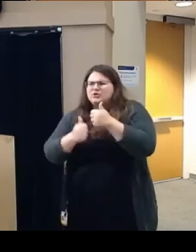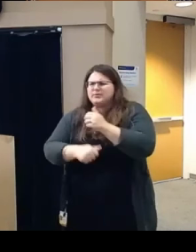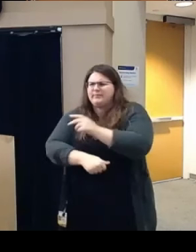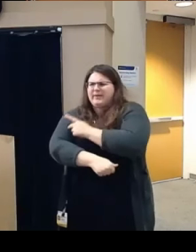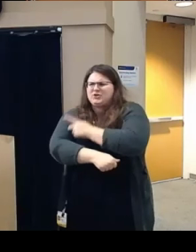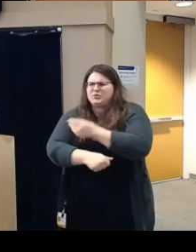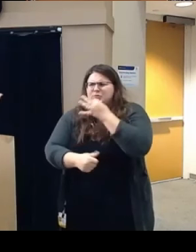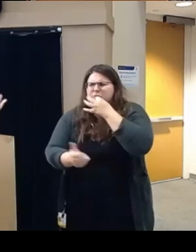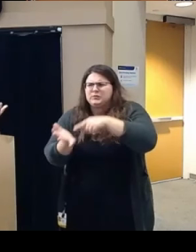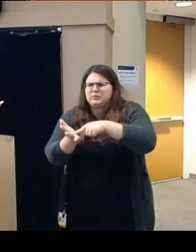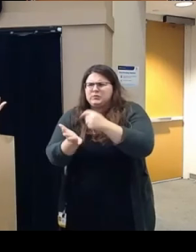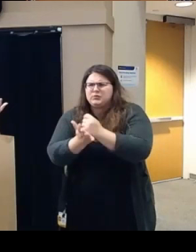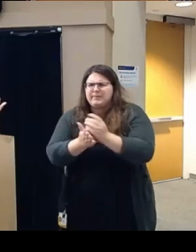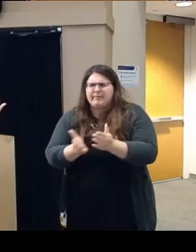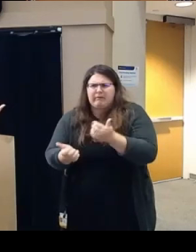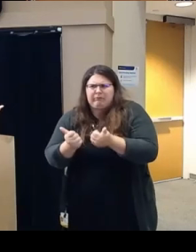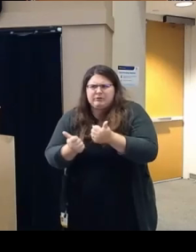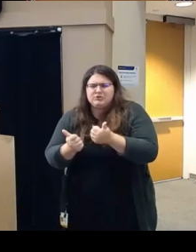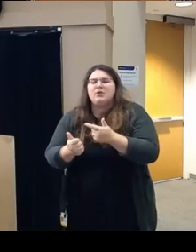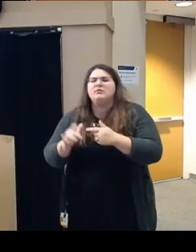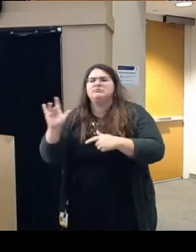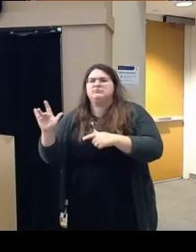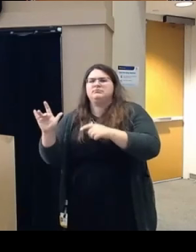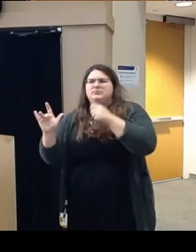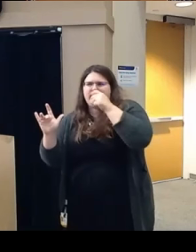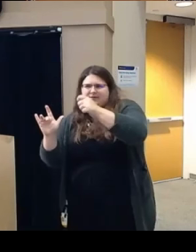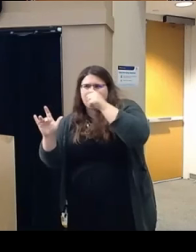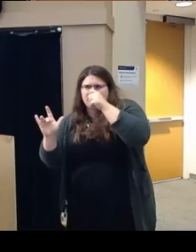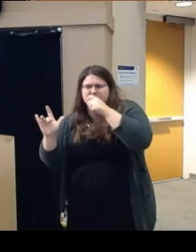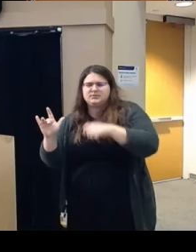one I think General piece of information that's helpful to know about e-record is that whenever